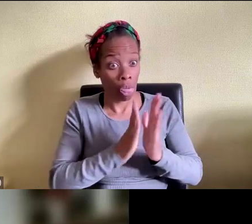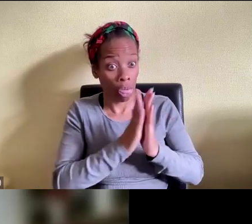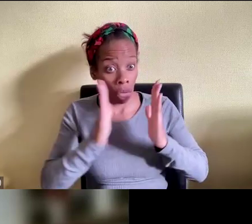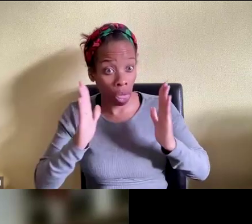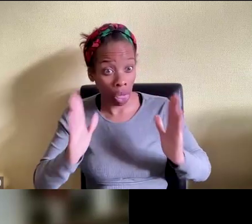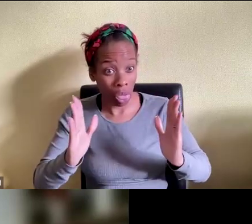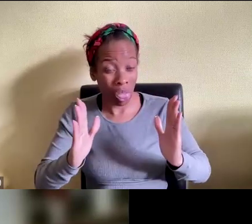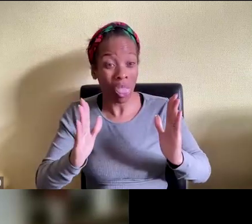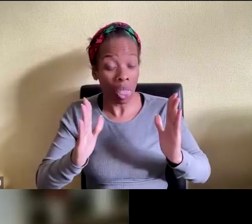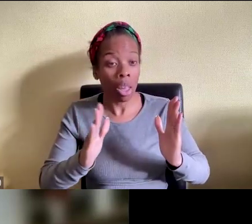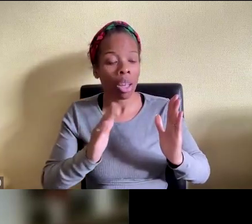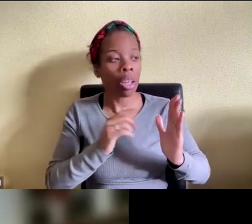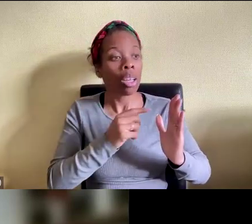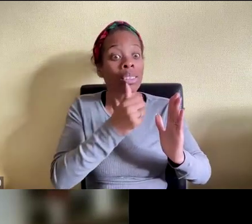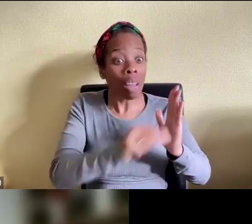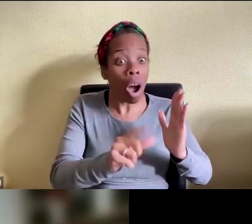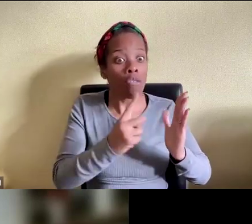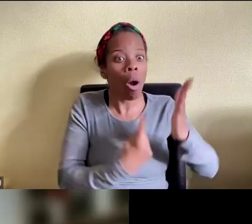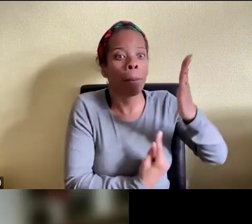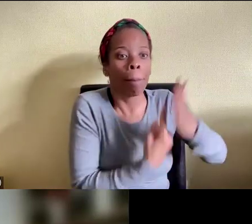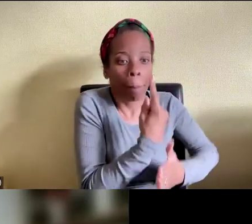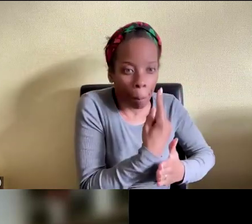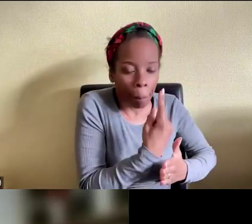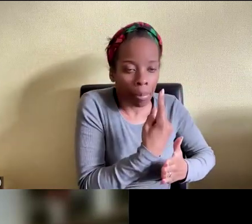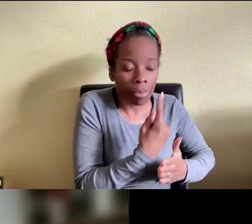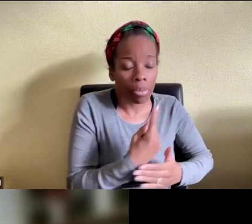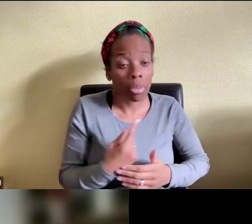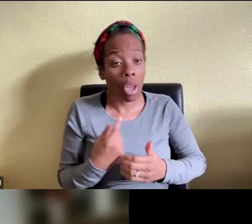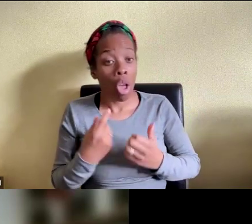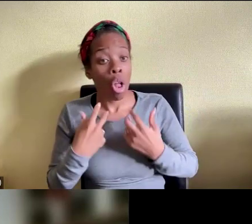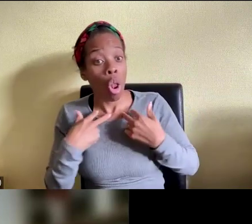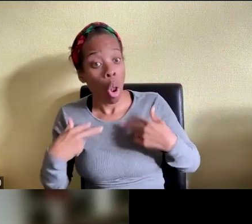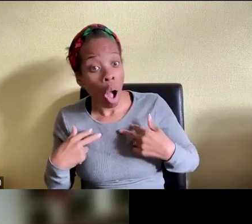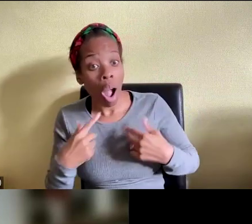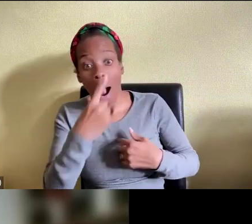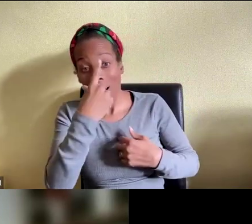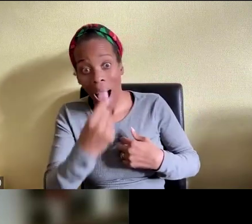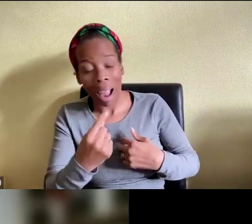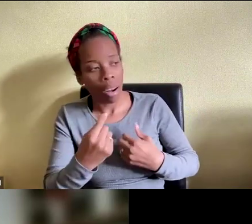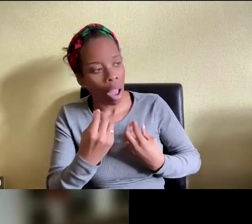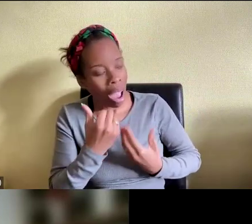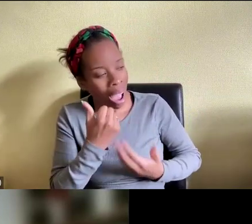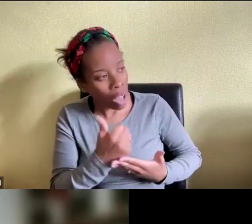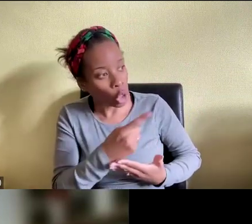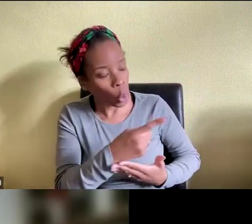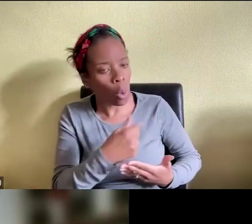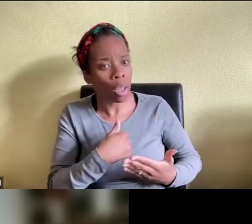properly advise you whether, yes, we think you've got longer than you think because these other acts will restart the clock or nope,